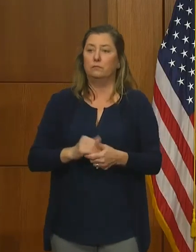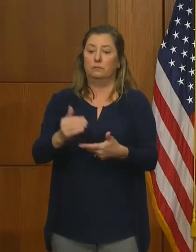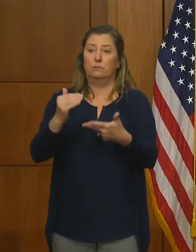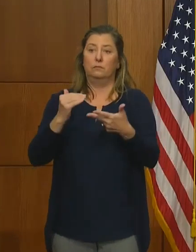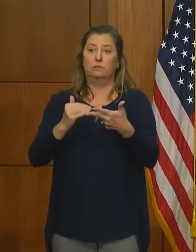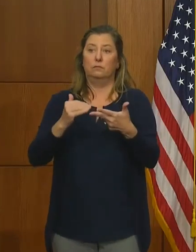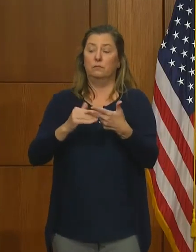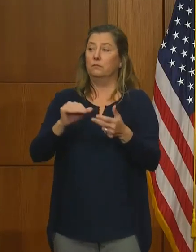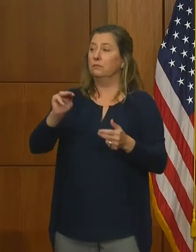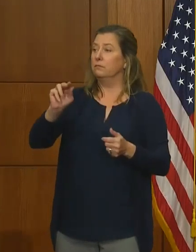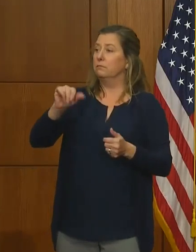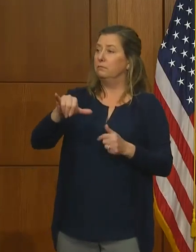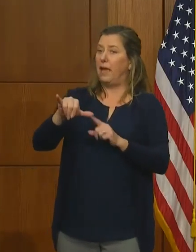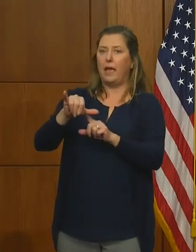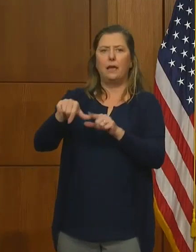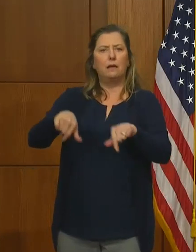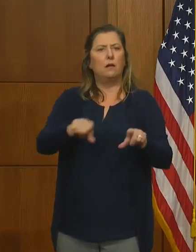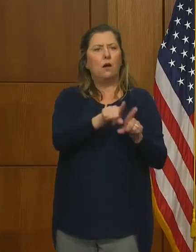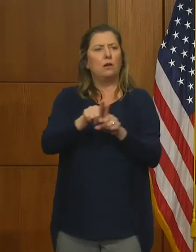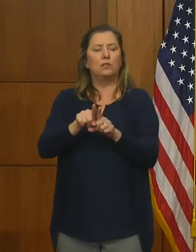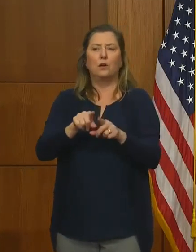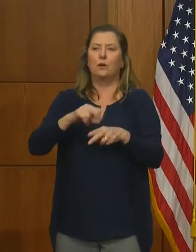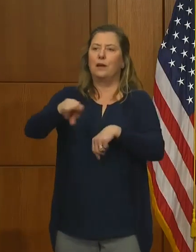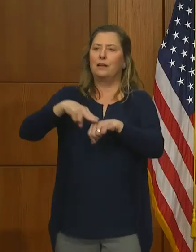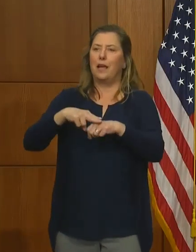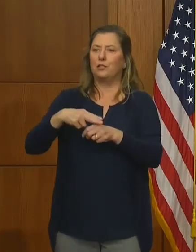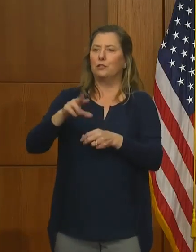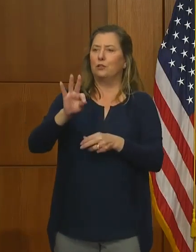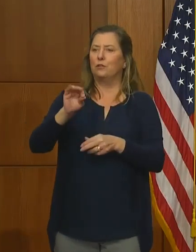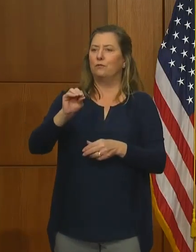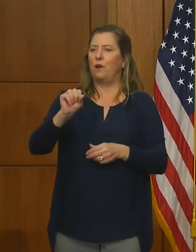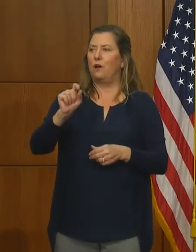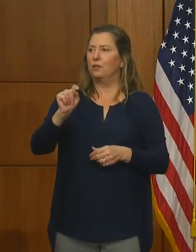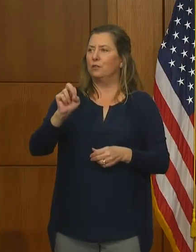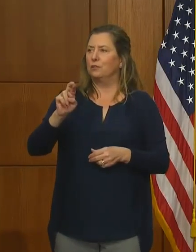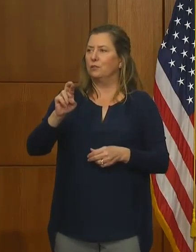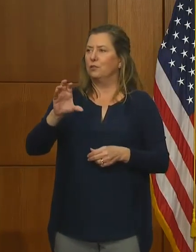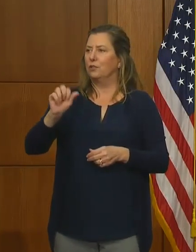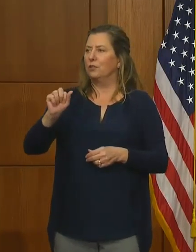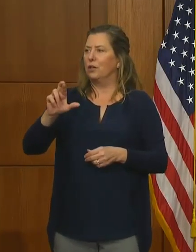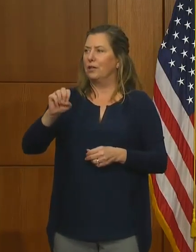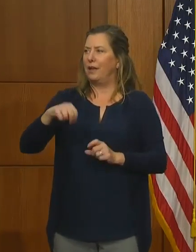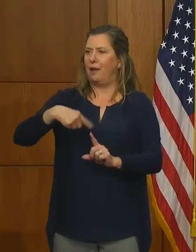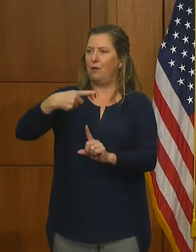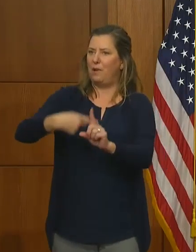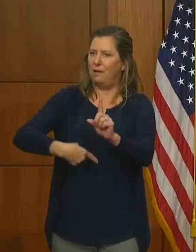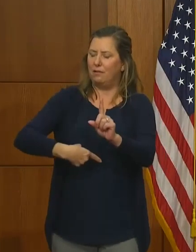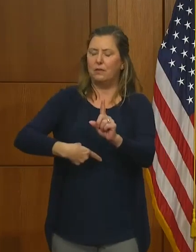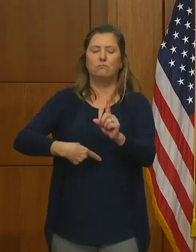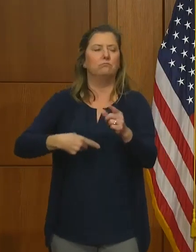THIS COMMUNITY. THIRD MAY IS